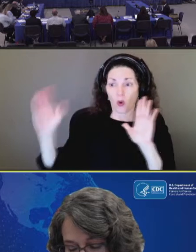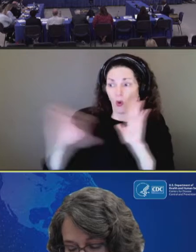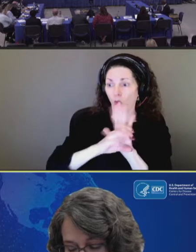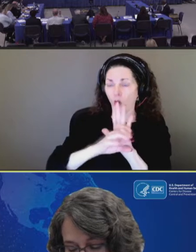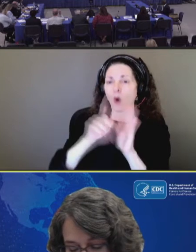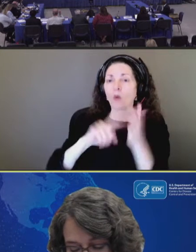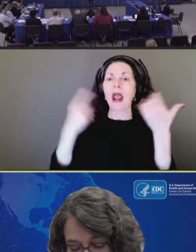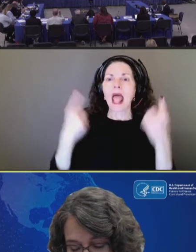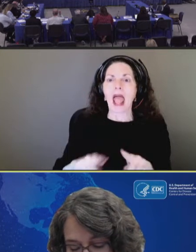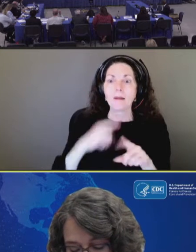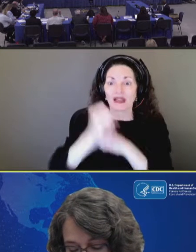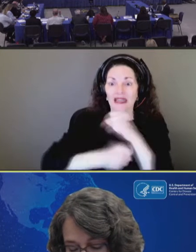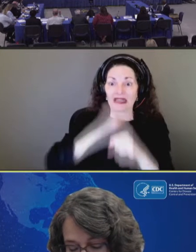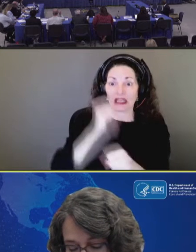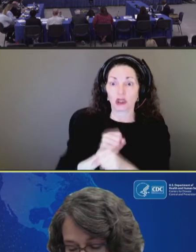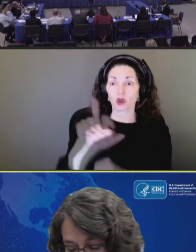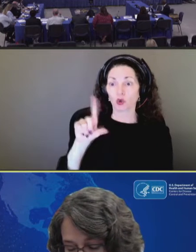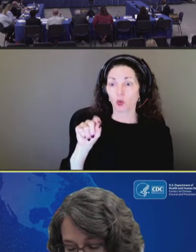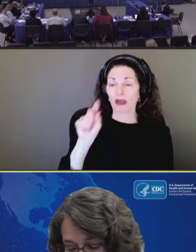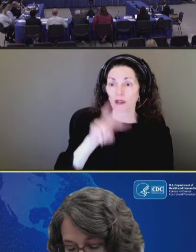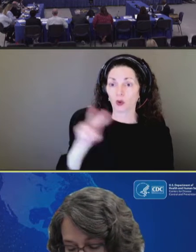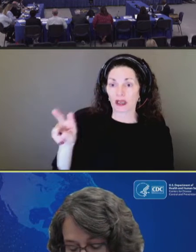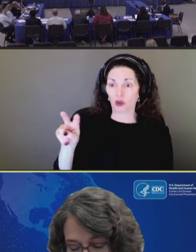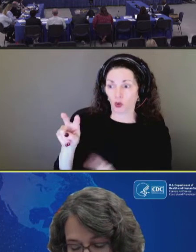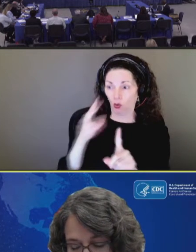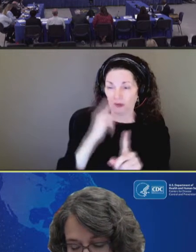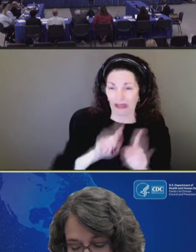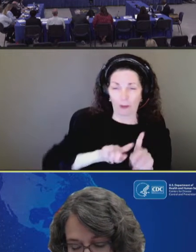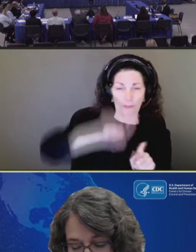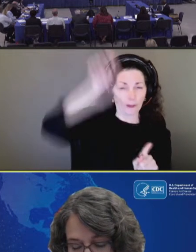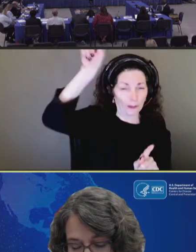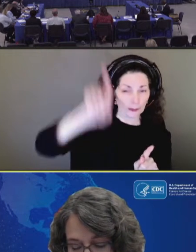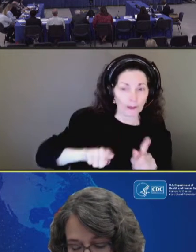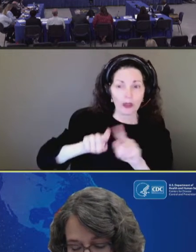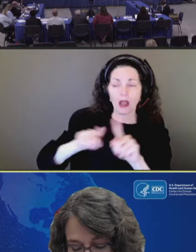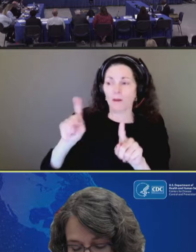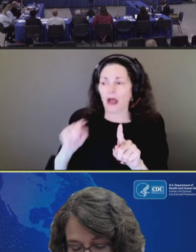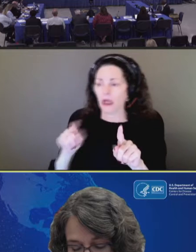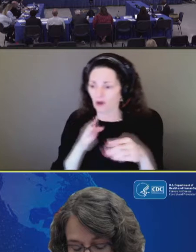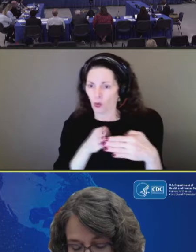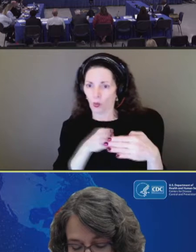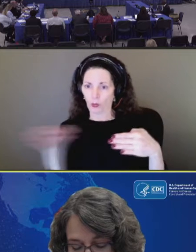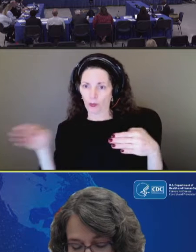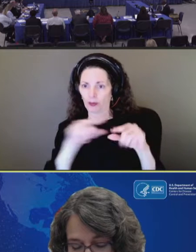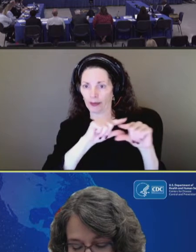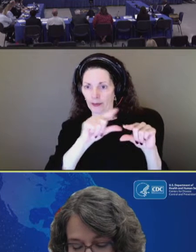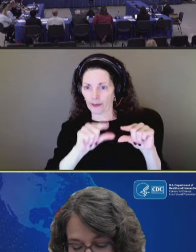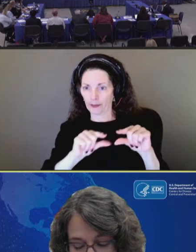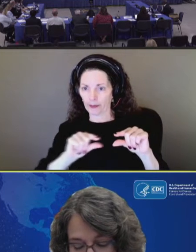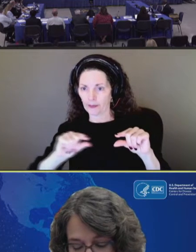look at the last six months, October through April of 2024. You can see that those case counts have